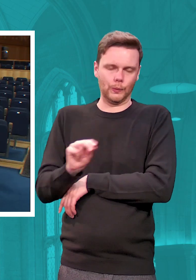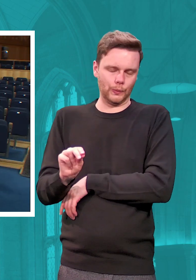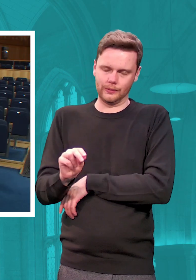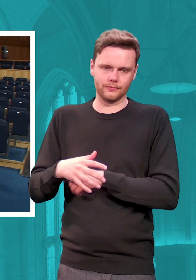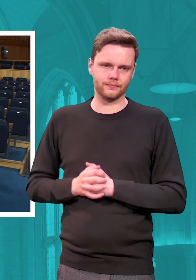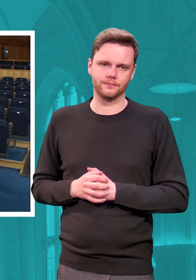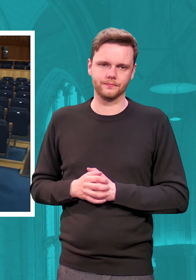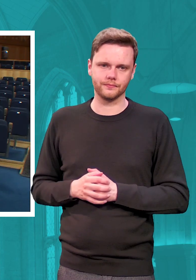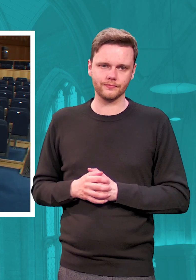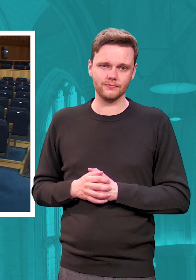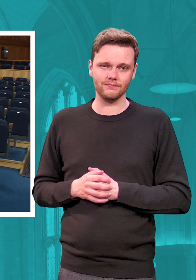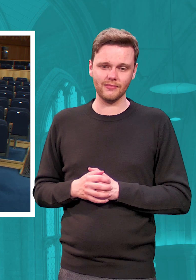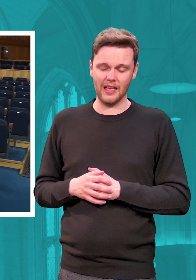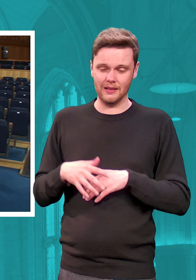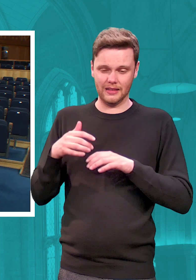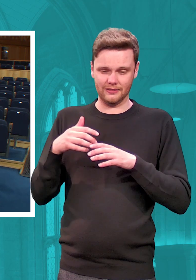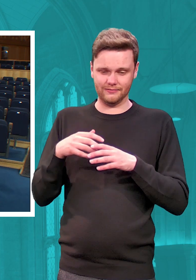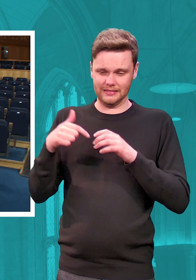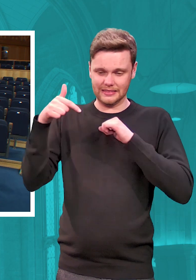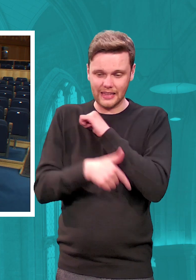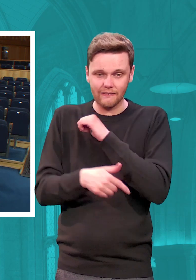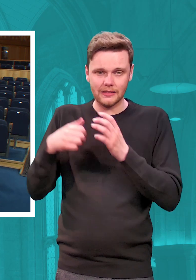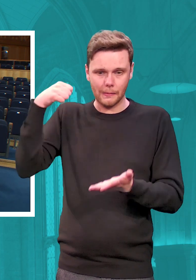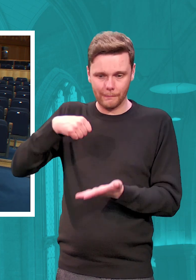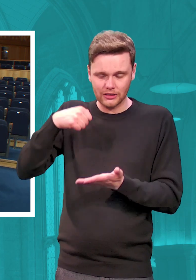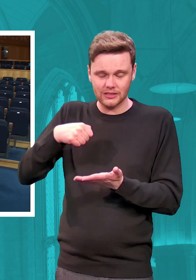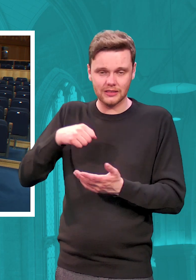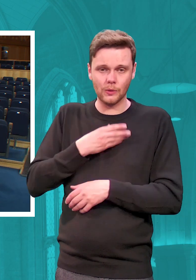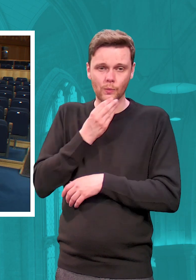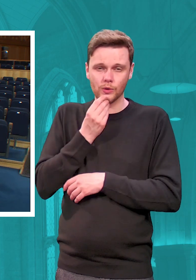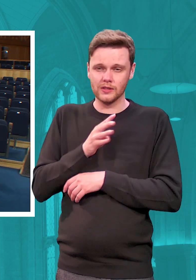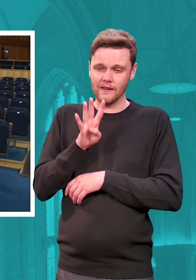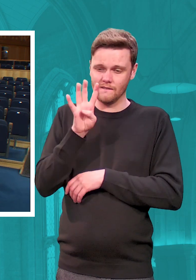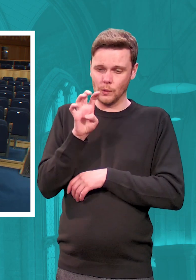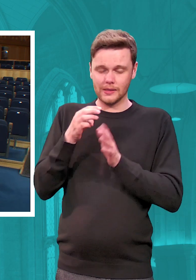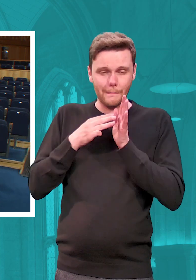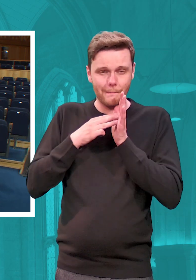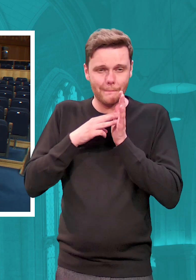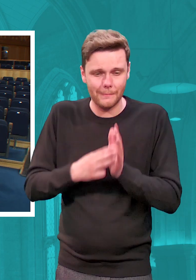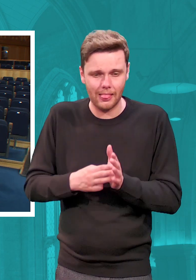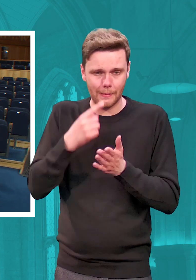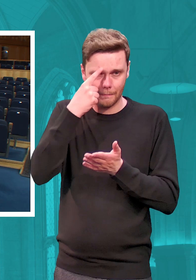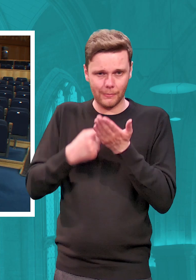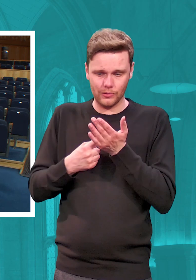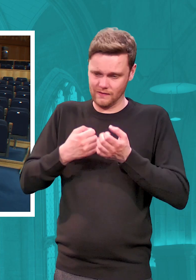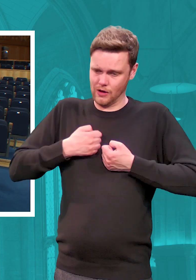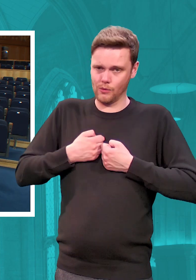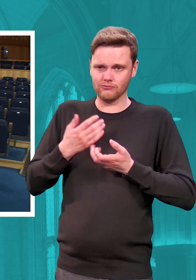Deficit budgeting used up 14 million pounds of our reserves in the five years to 2019.